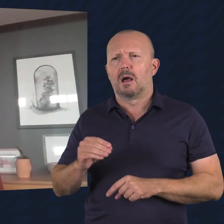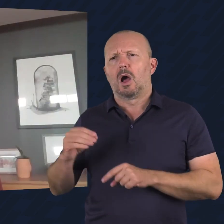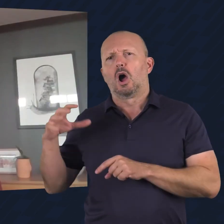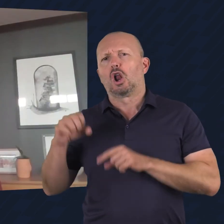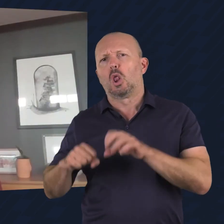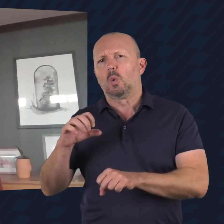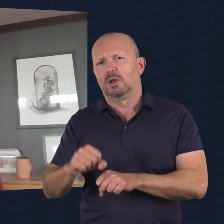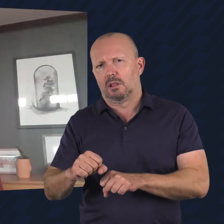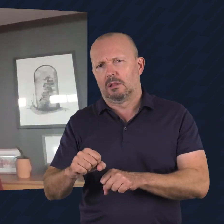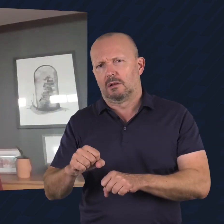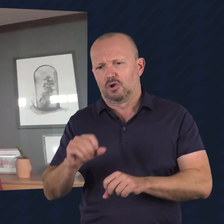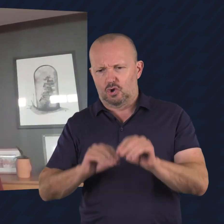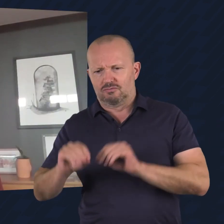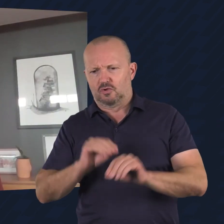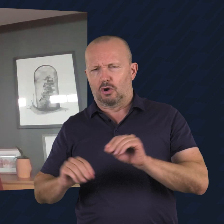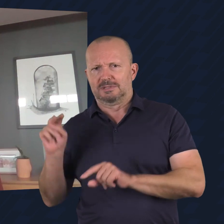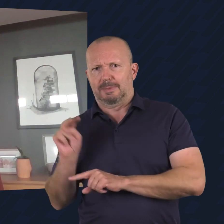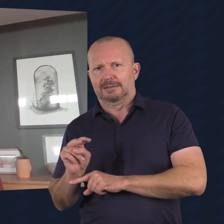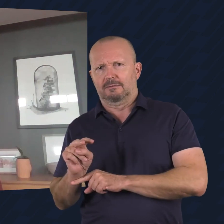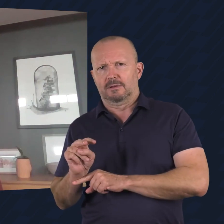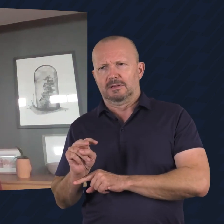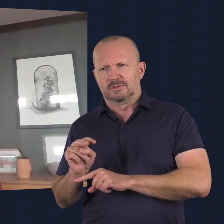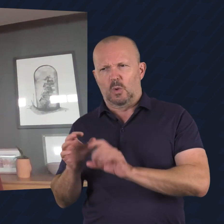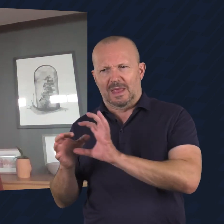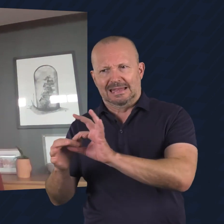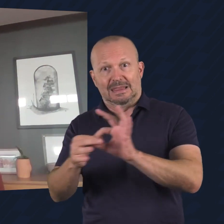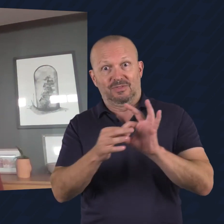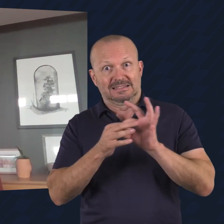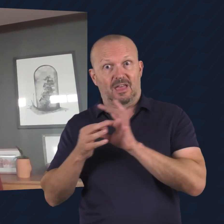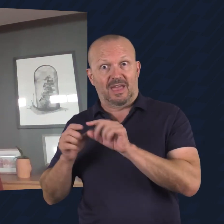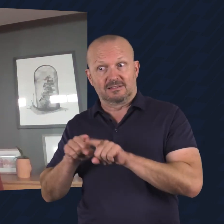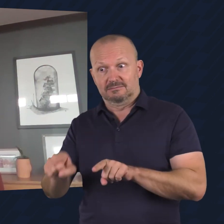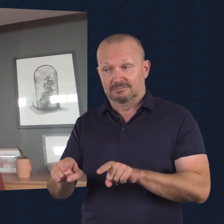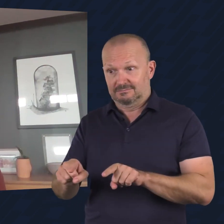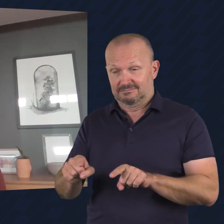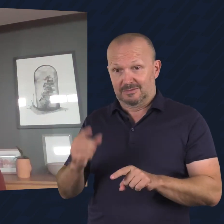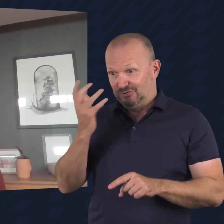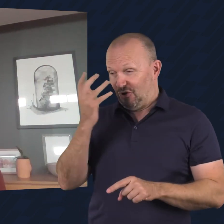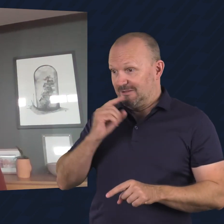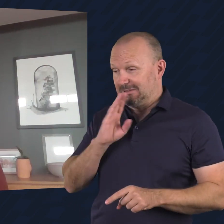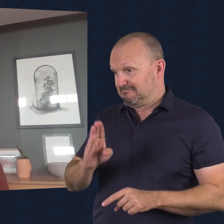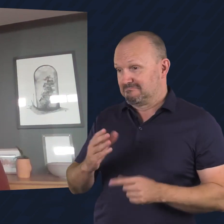about are coming from a colonial curatorial perspective, that are linking things in a certain way. Sorry (CROSSTALK).